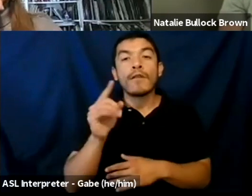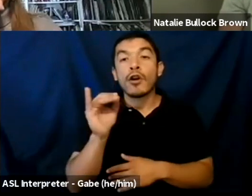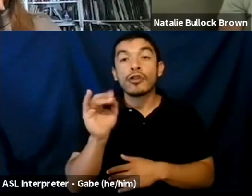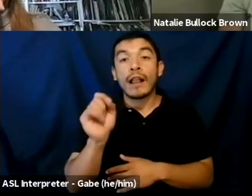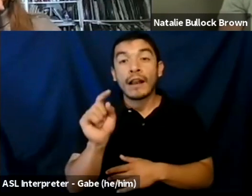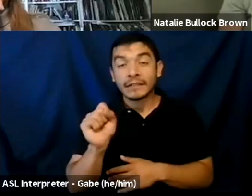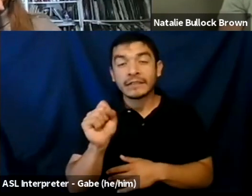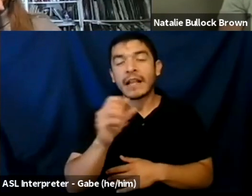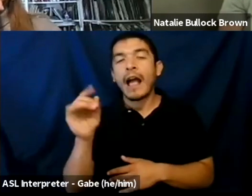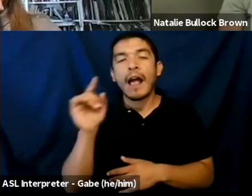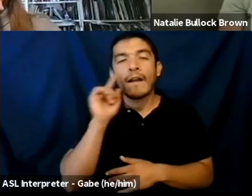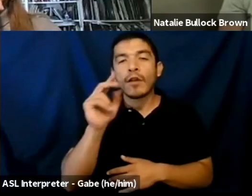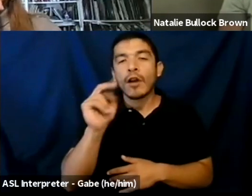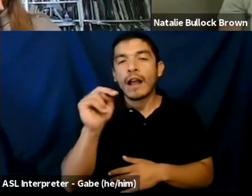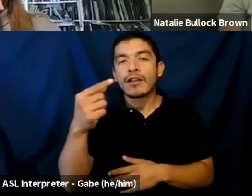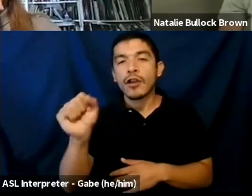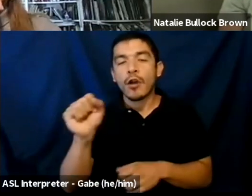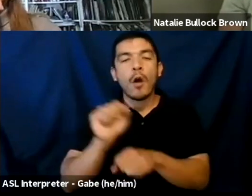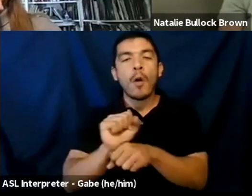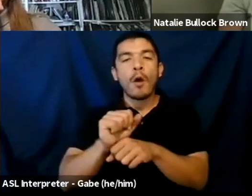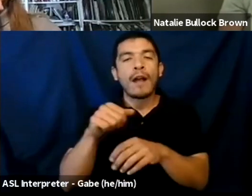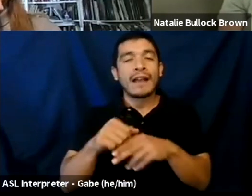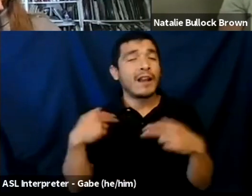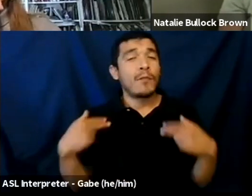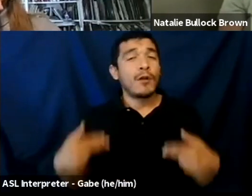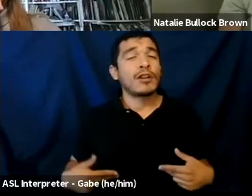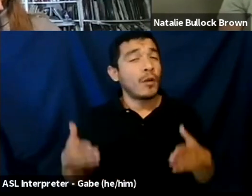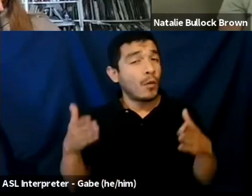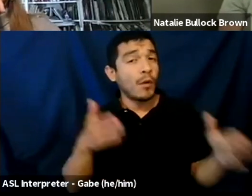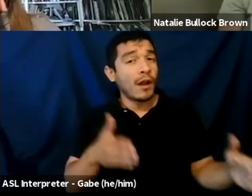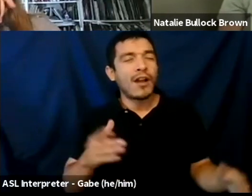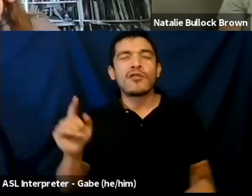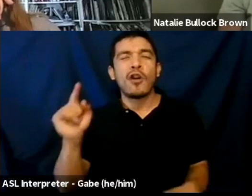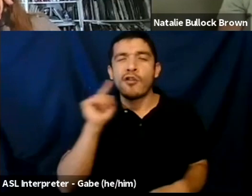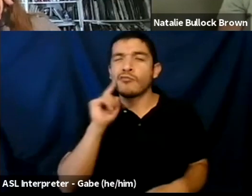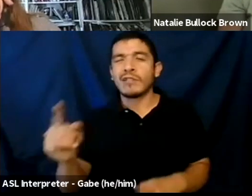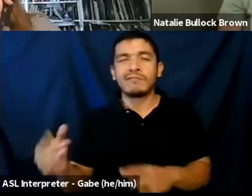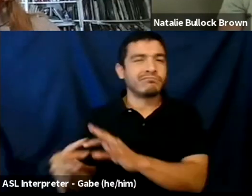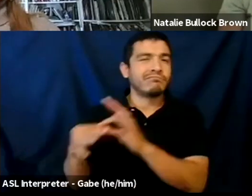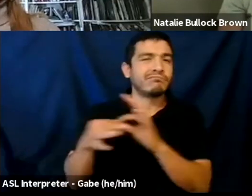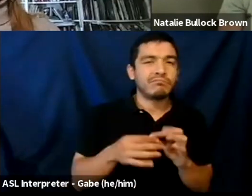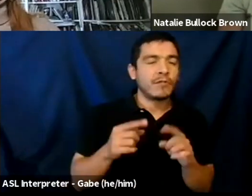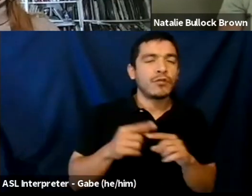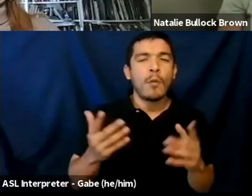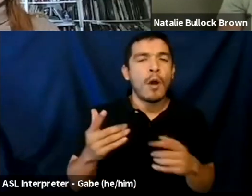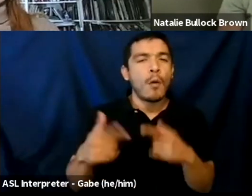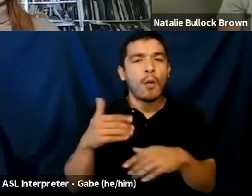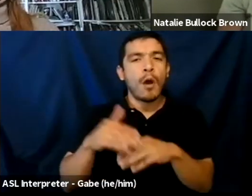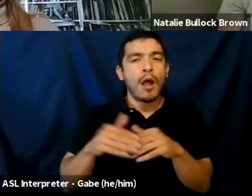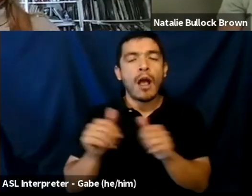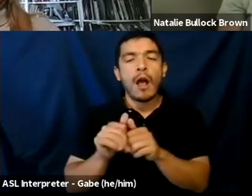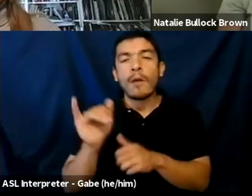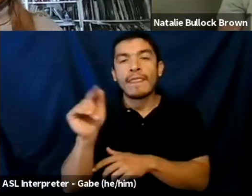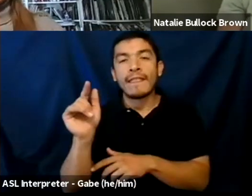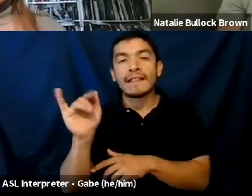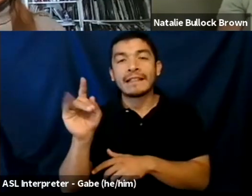working in a humanitarian context. So, it was so relevant to what was going on with the Yazidis who had just been displaced